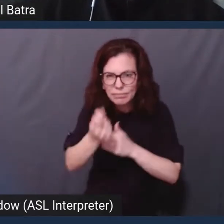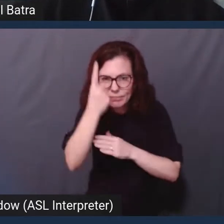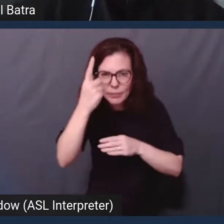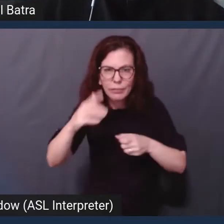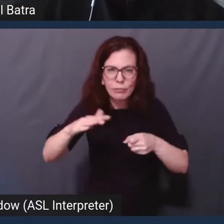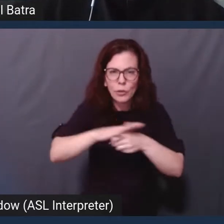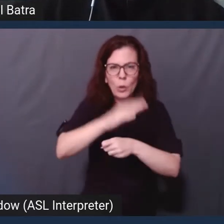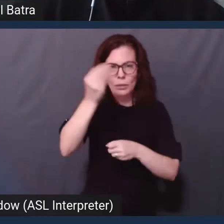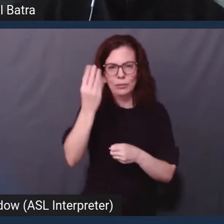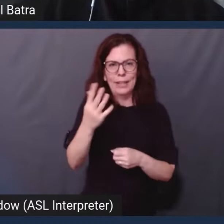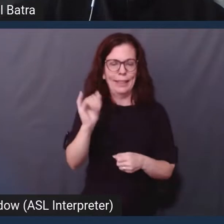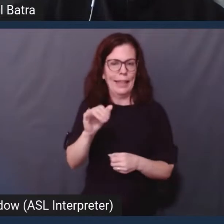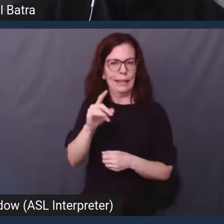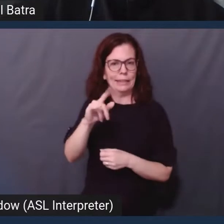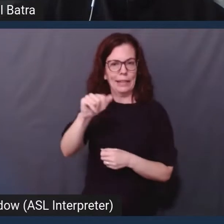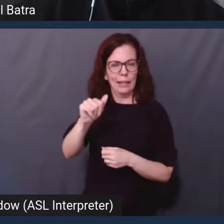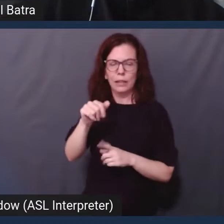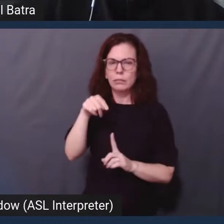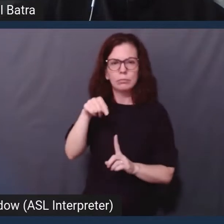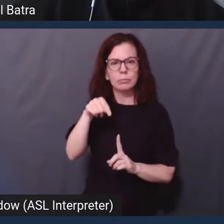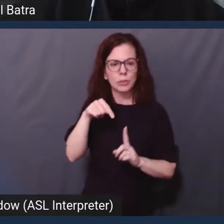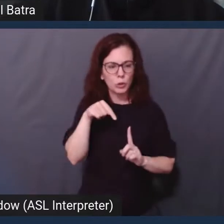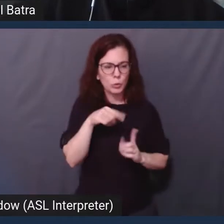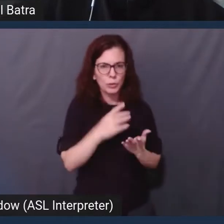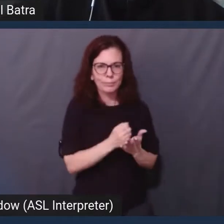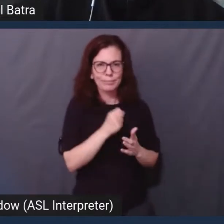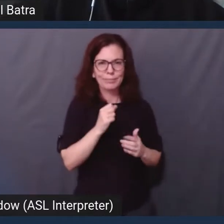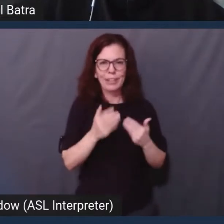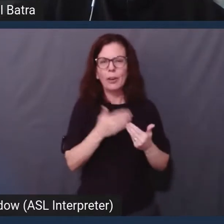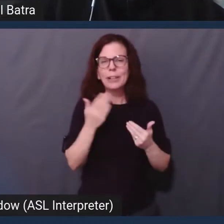So you can just use our easy to use UI,